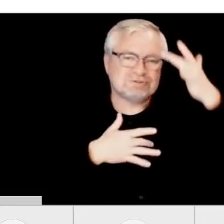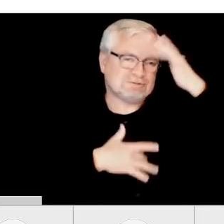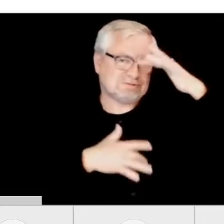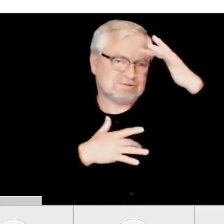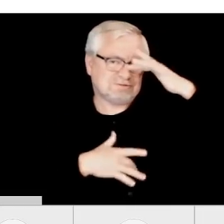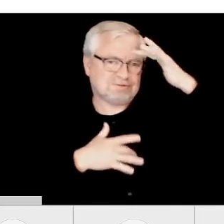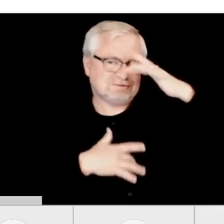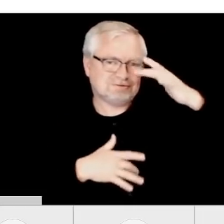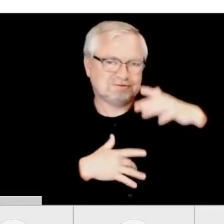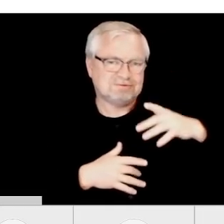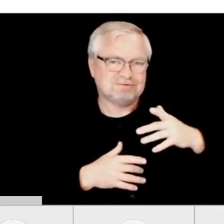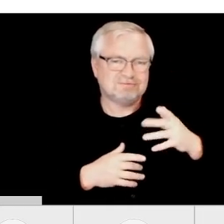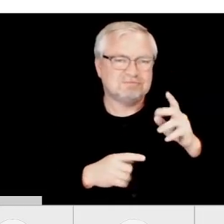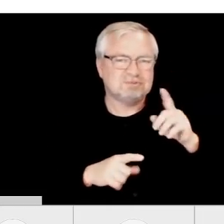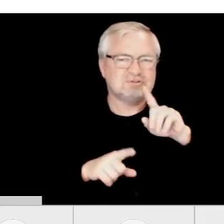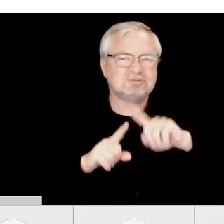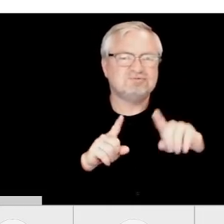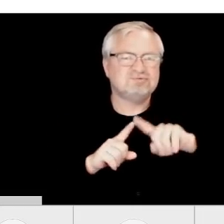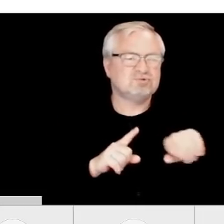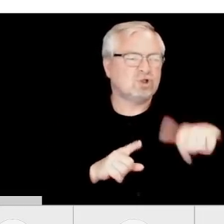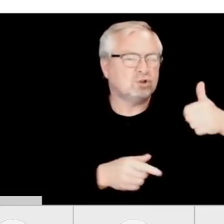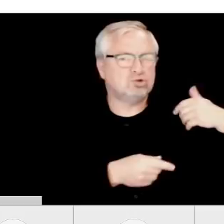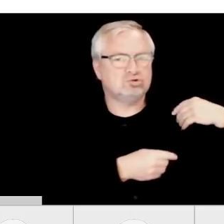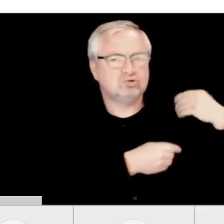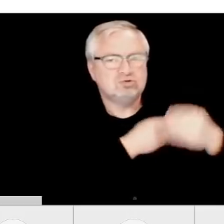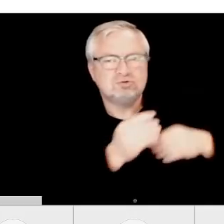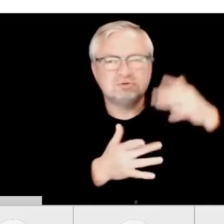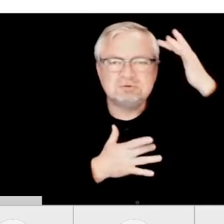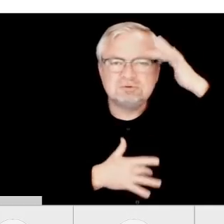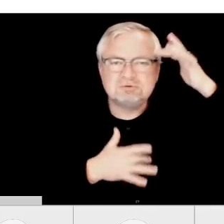Eva, how would you add to that?